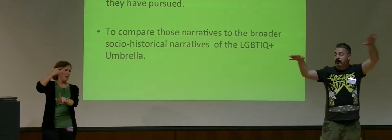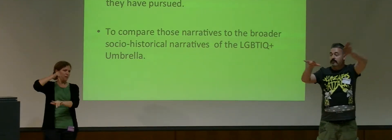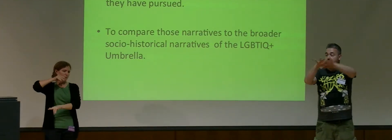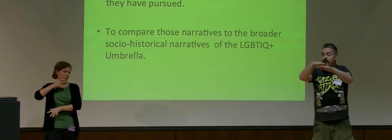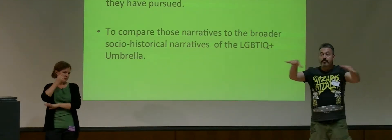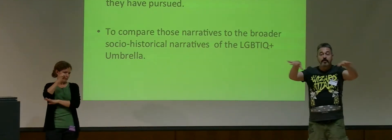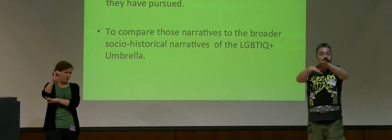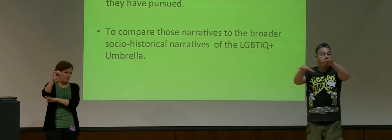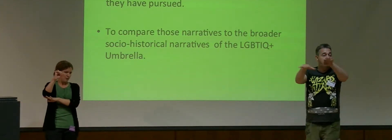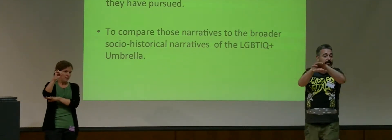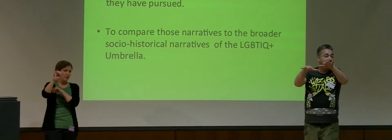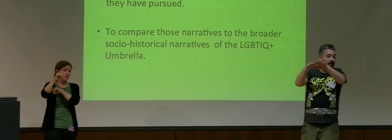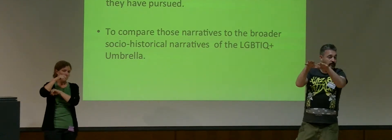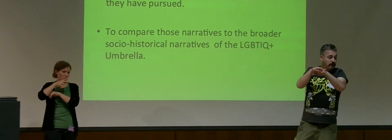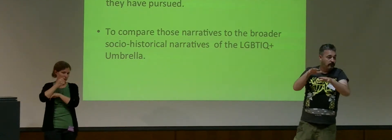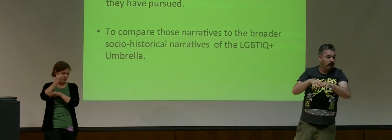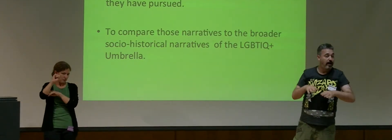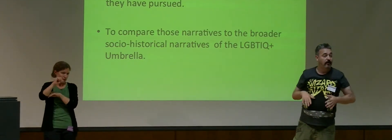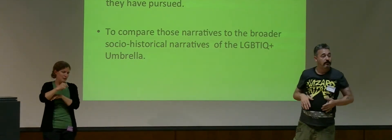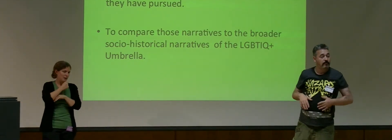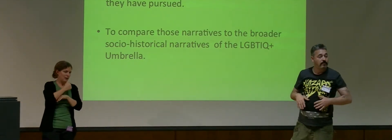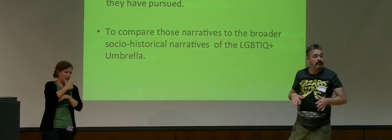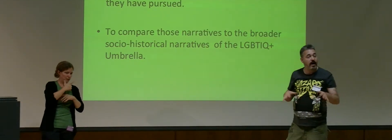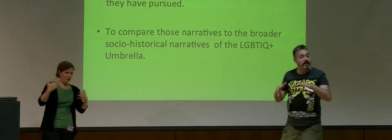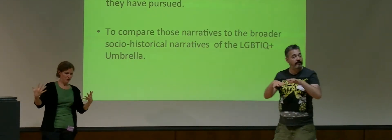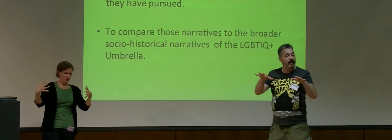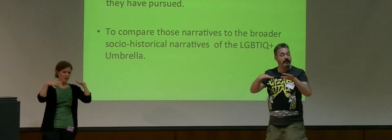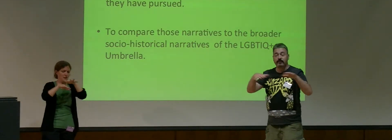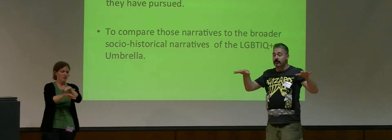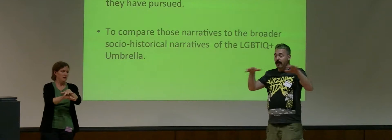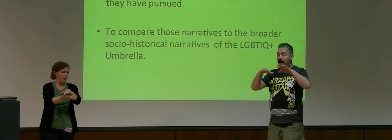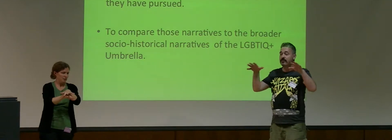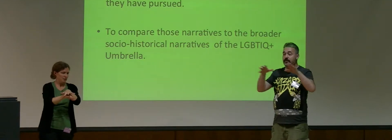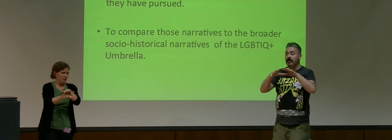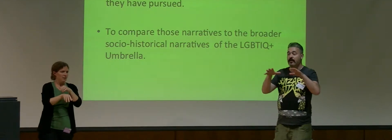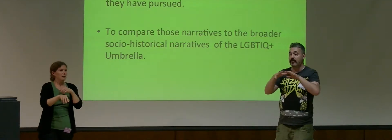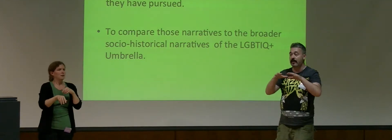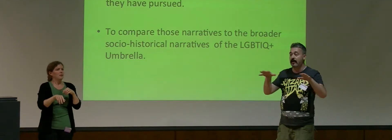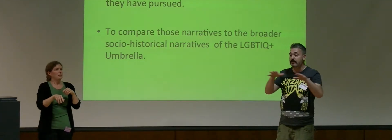And do those movements come together well, so it’s kind of like how do we look at that?